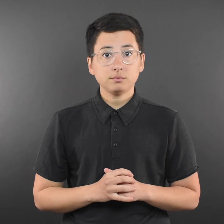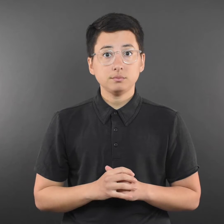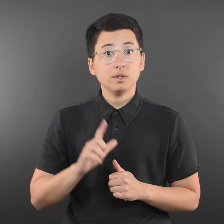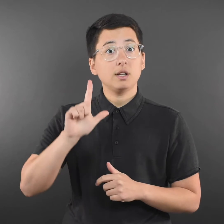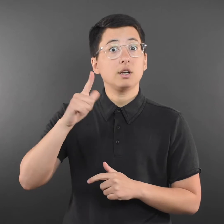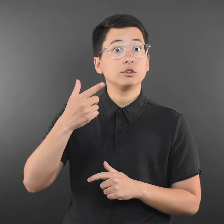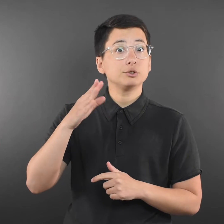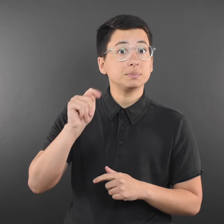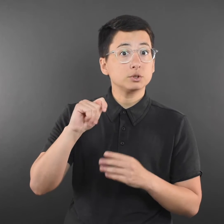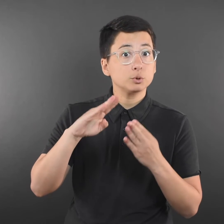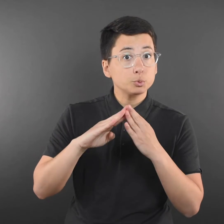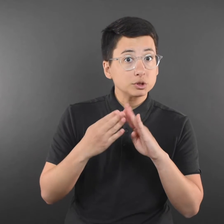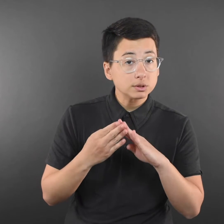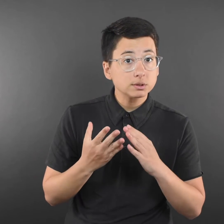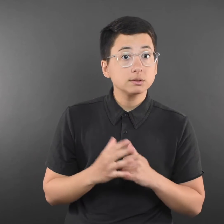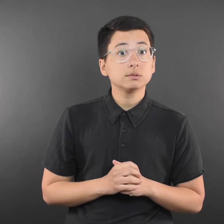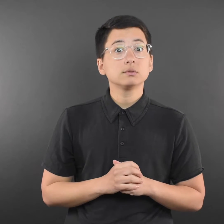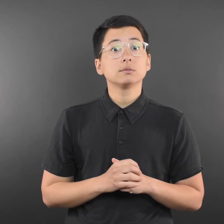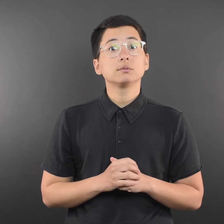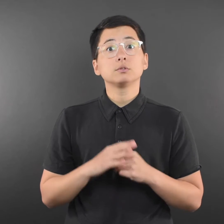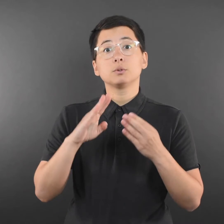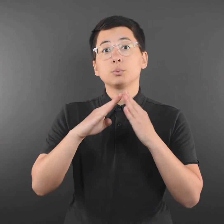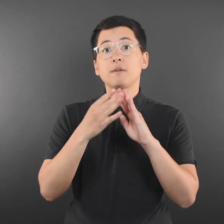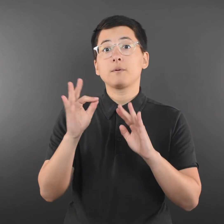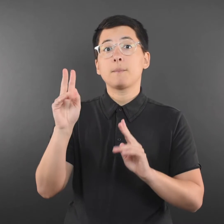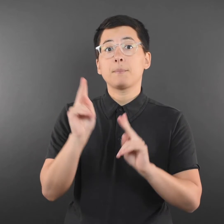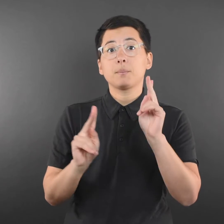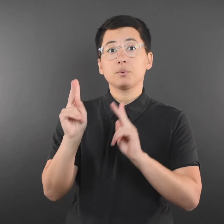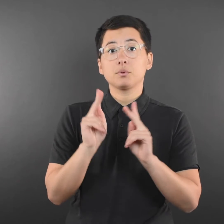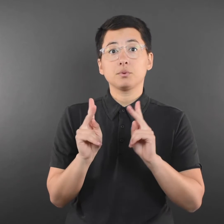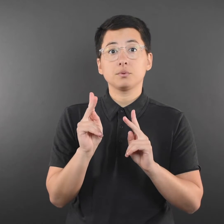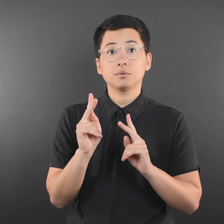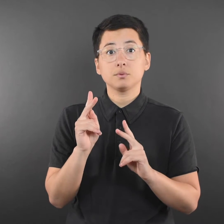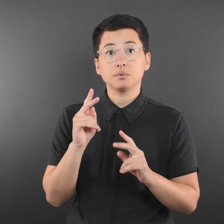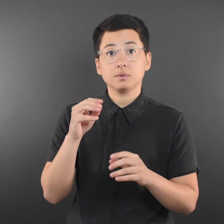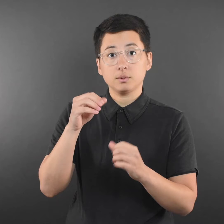LGBTQ communities; communities of people with disabilities;